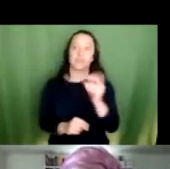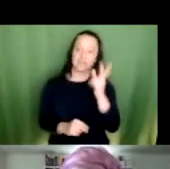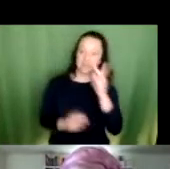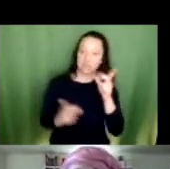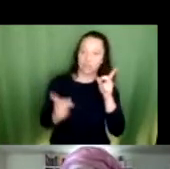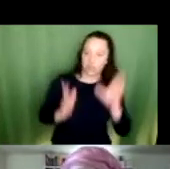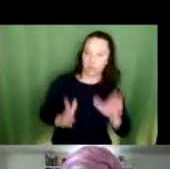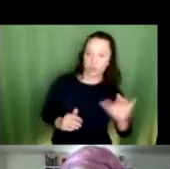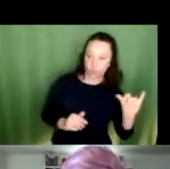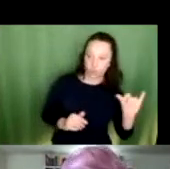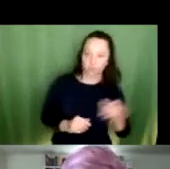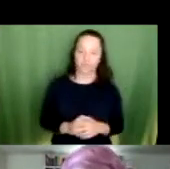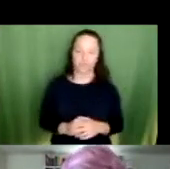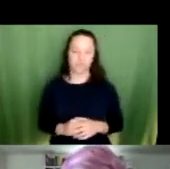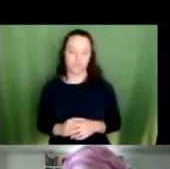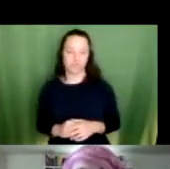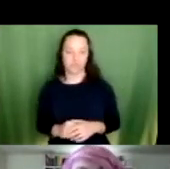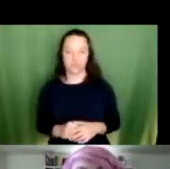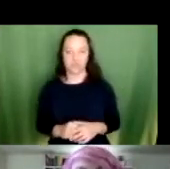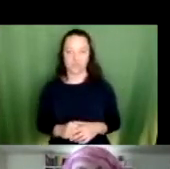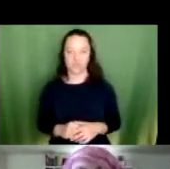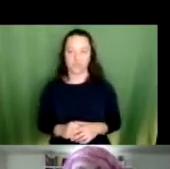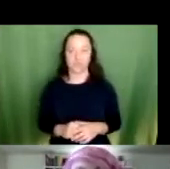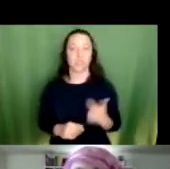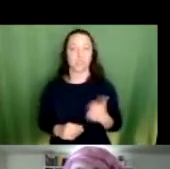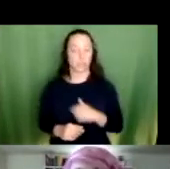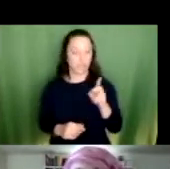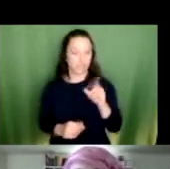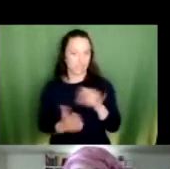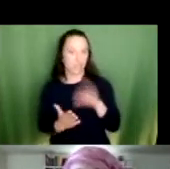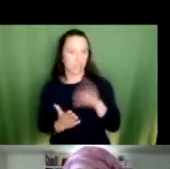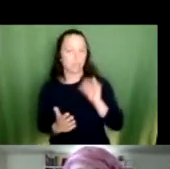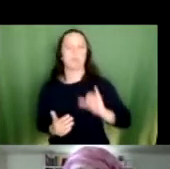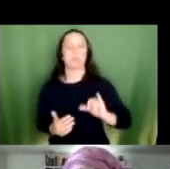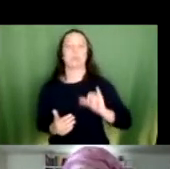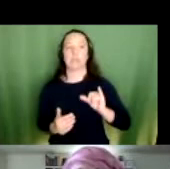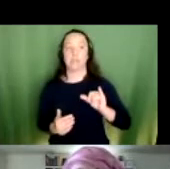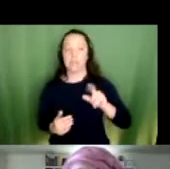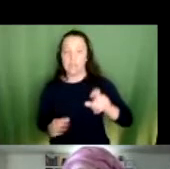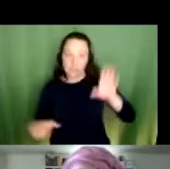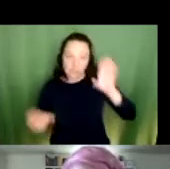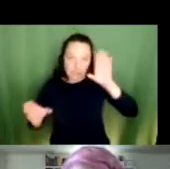We learned it took extra attention for us to make sure that the actors who were at home